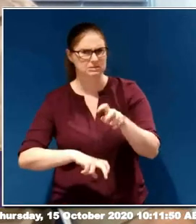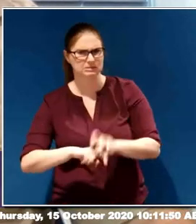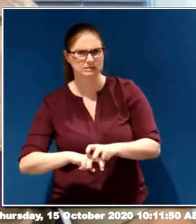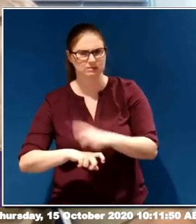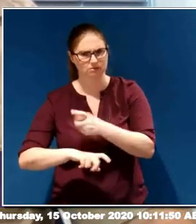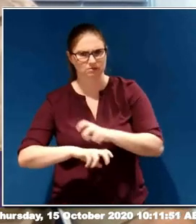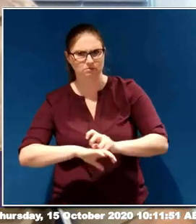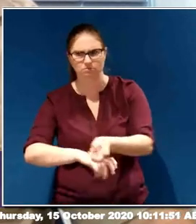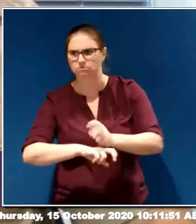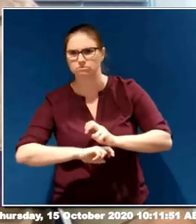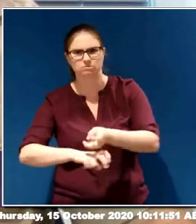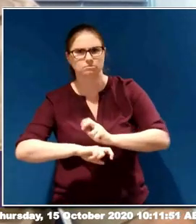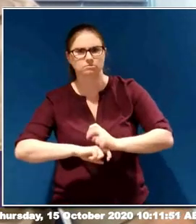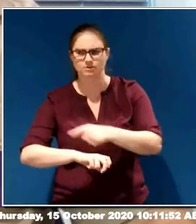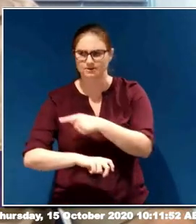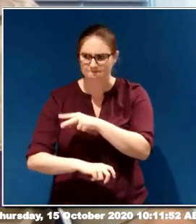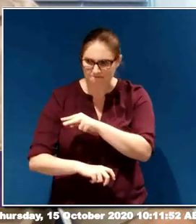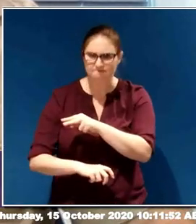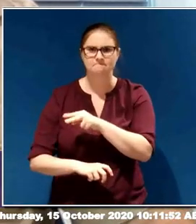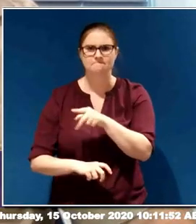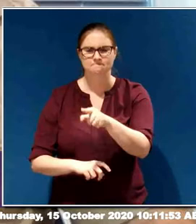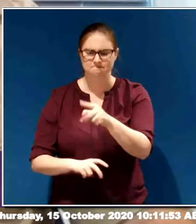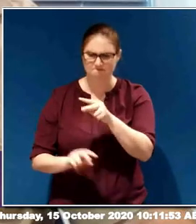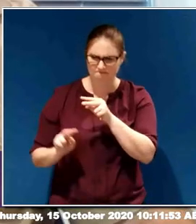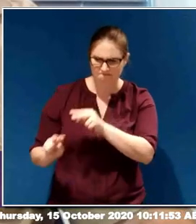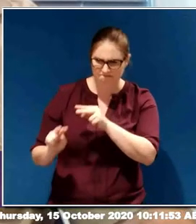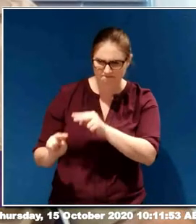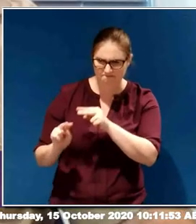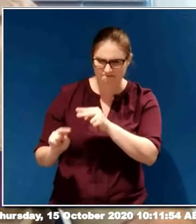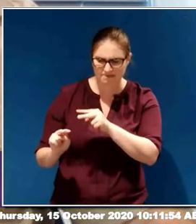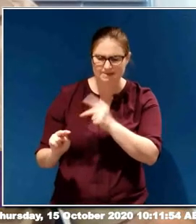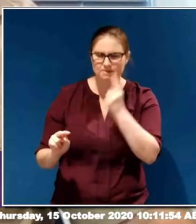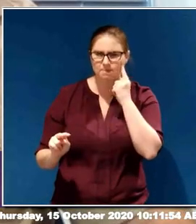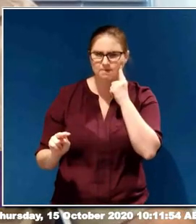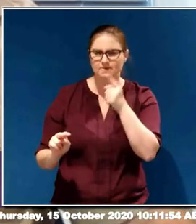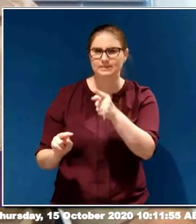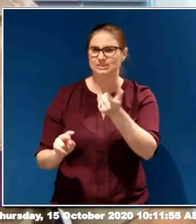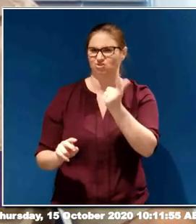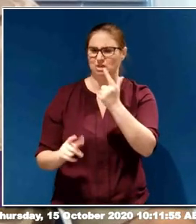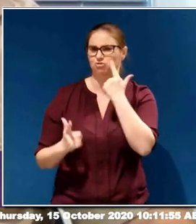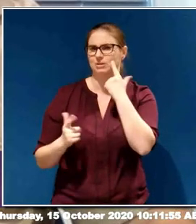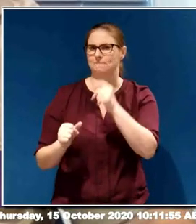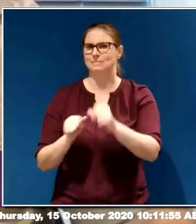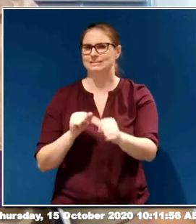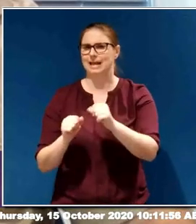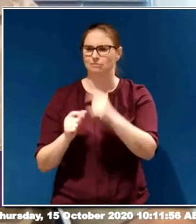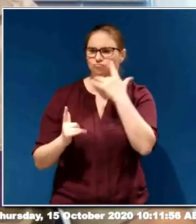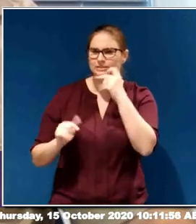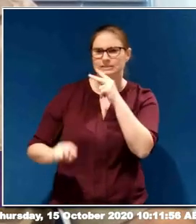We did have a person from Child Youth and Mental Health come to our home,